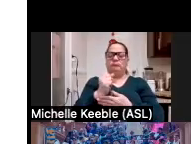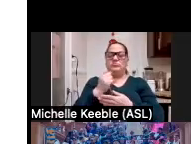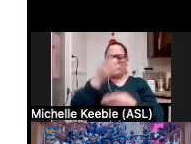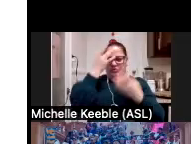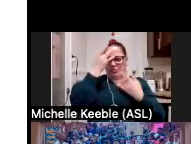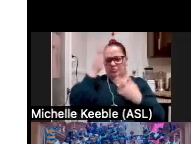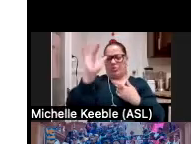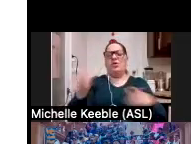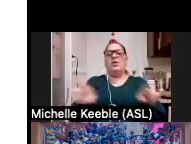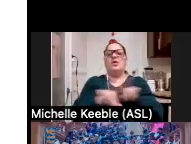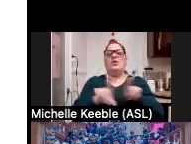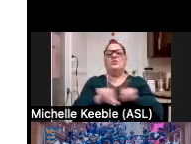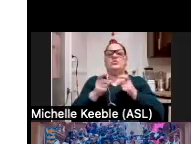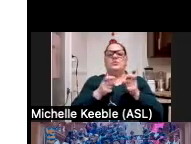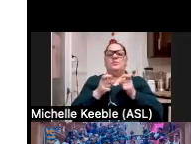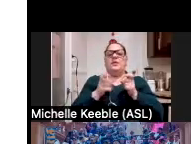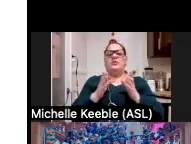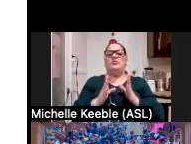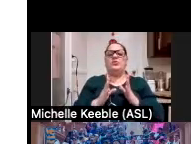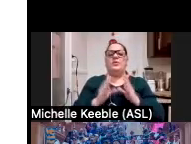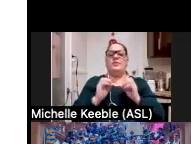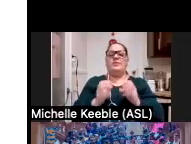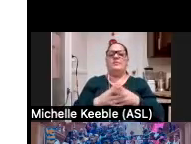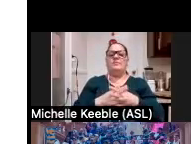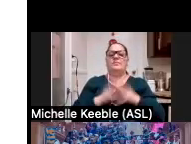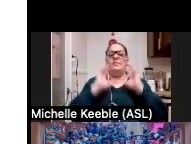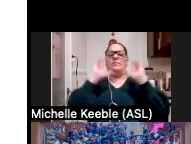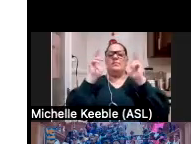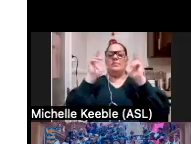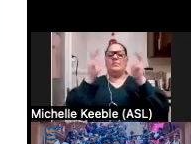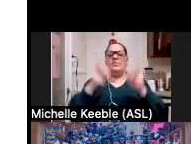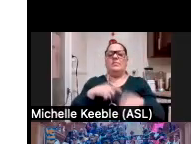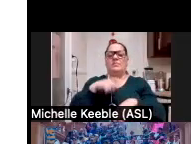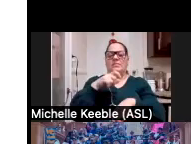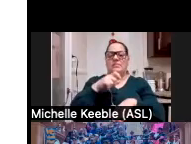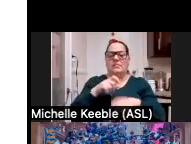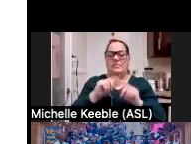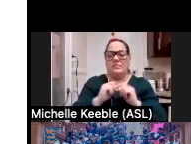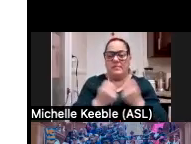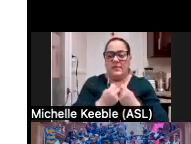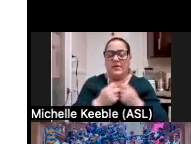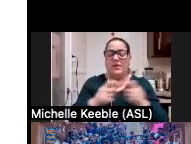the basketball team and covered school sports for the New York Times. Um he earned money refereeing